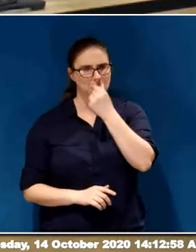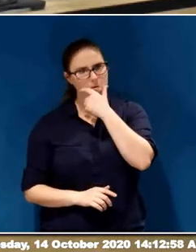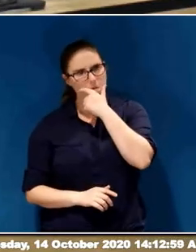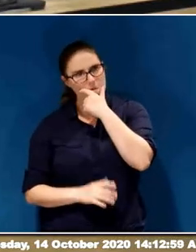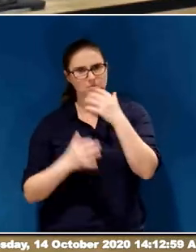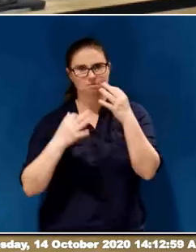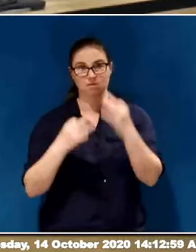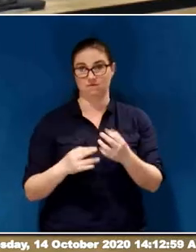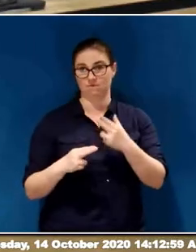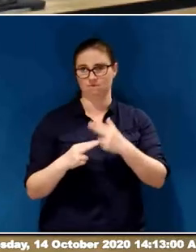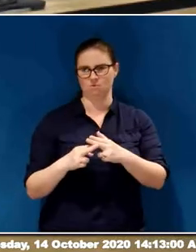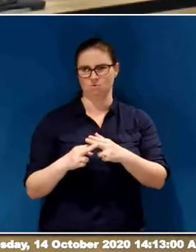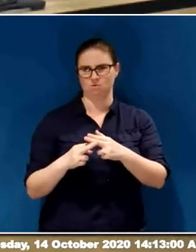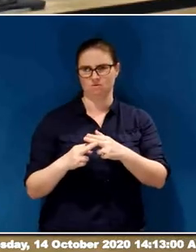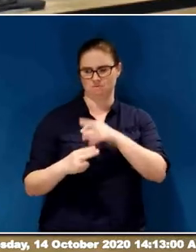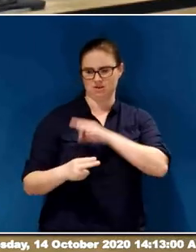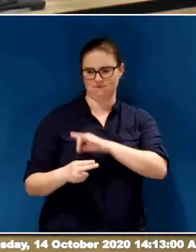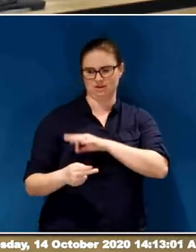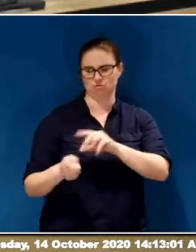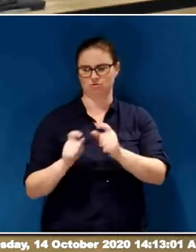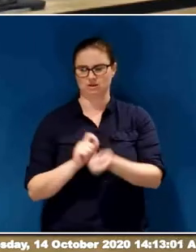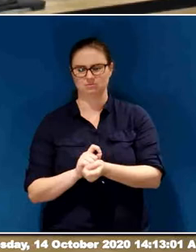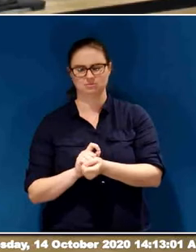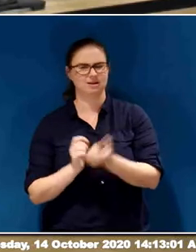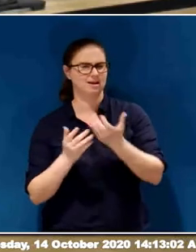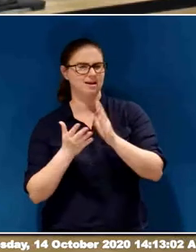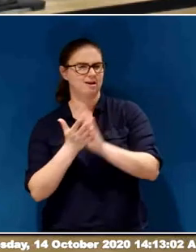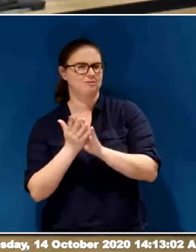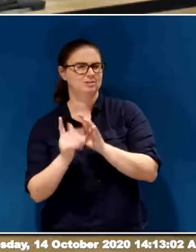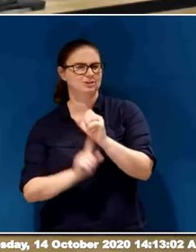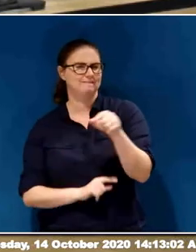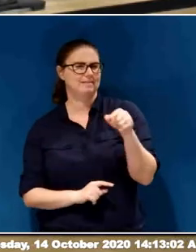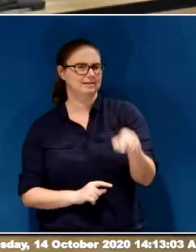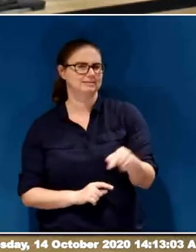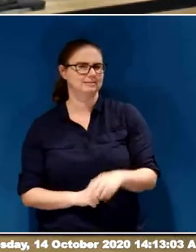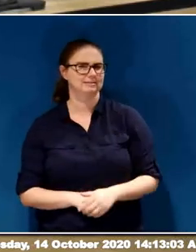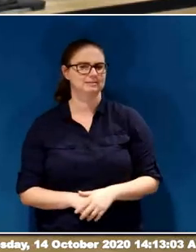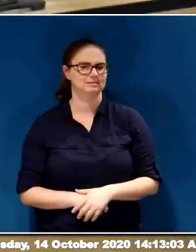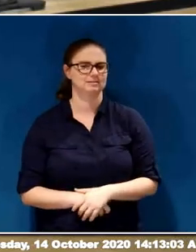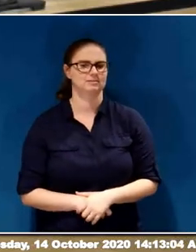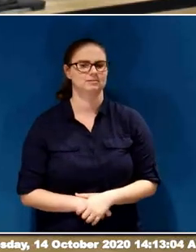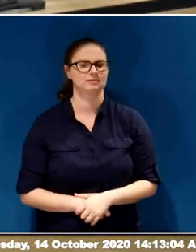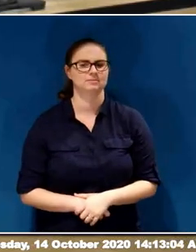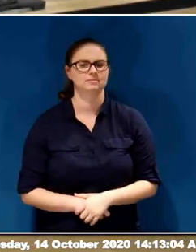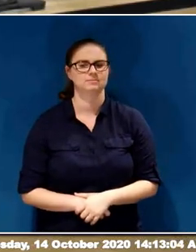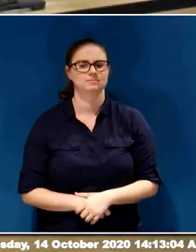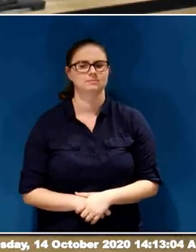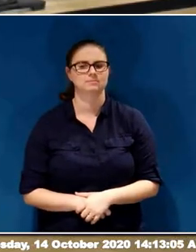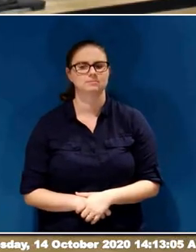DR de BRUIN: I think it's important that the DSE is amended to provide clarity